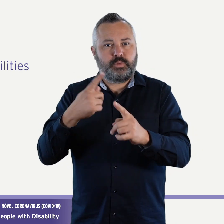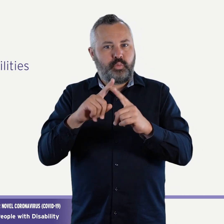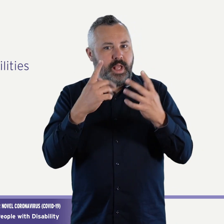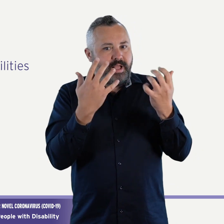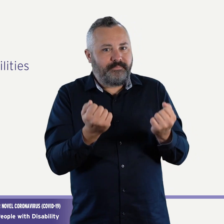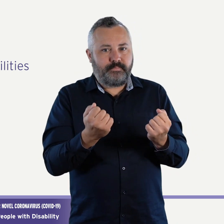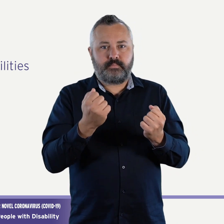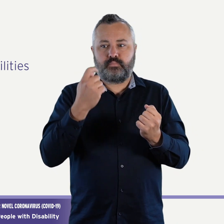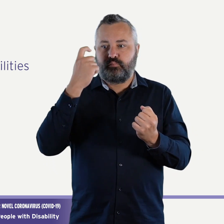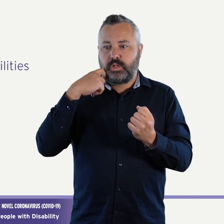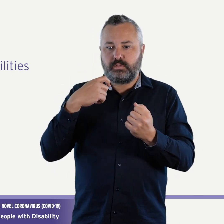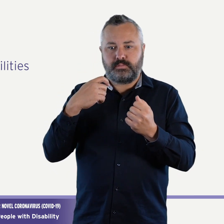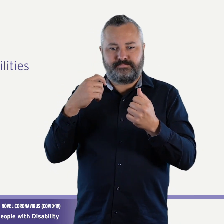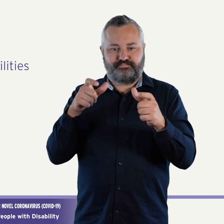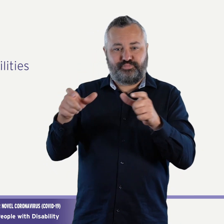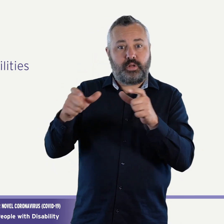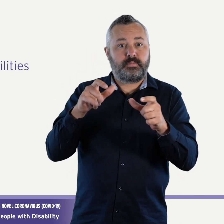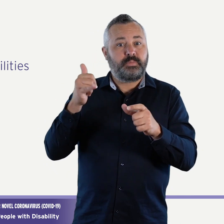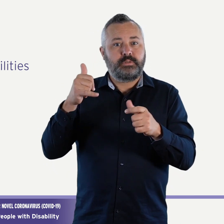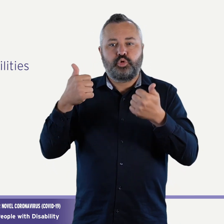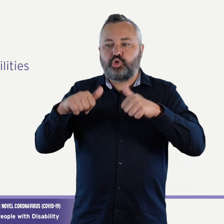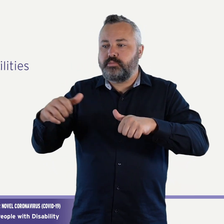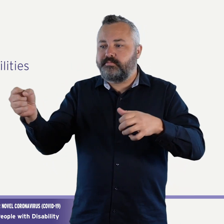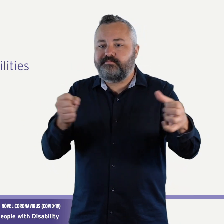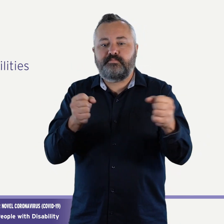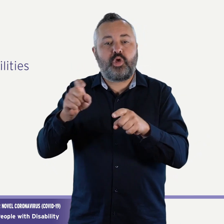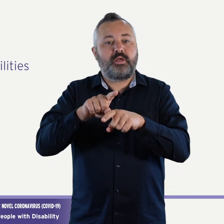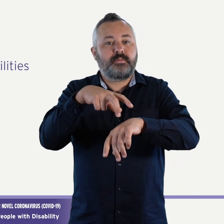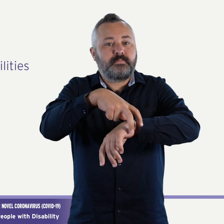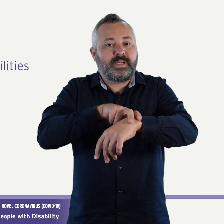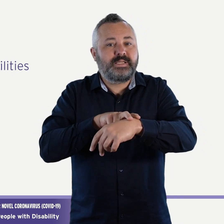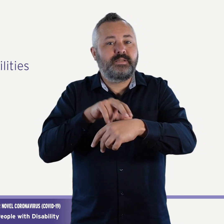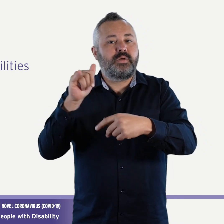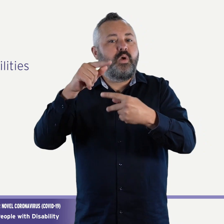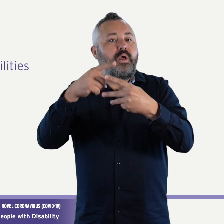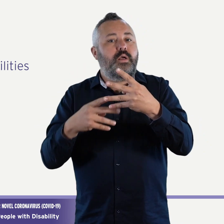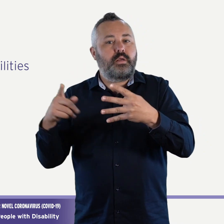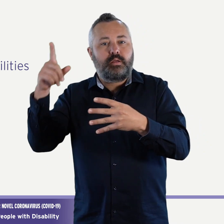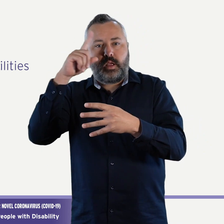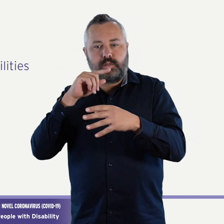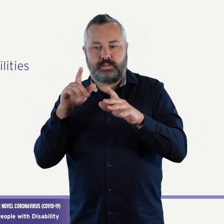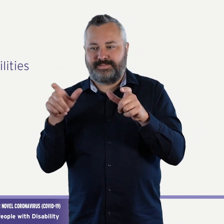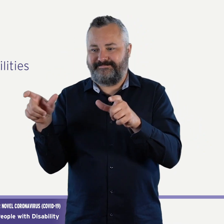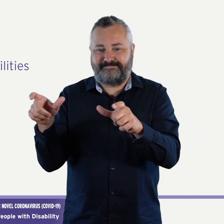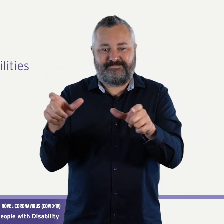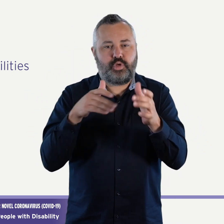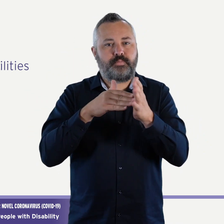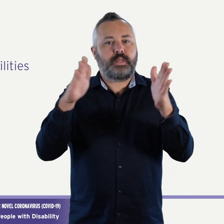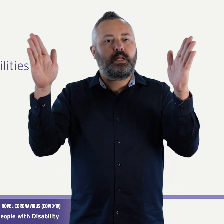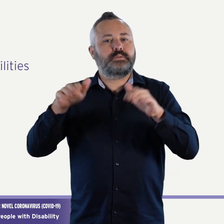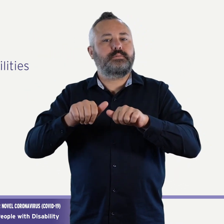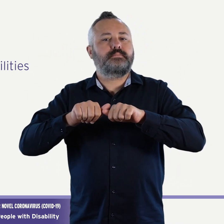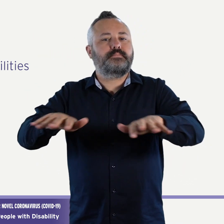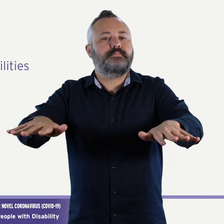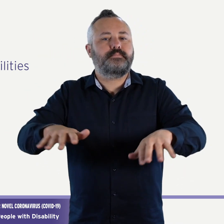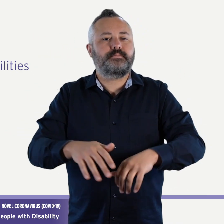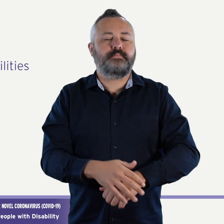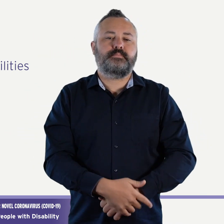to resources to maximise the effectiveness of the response.